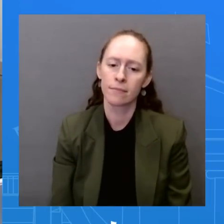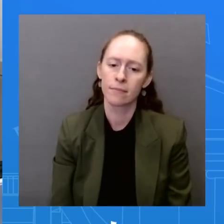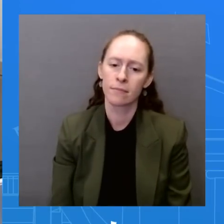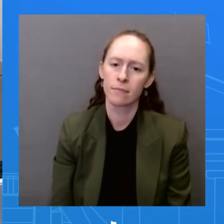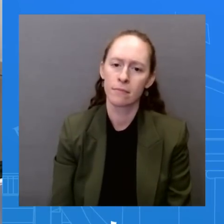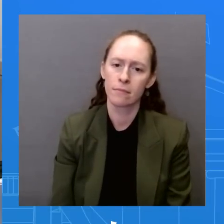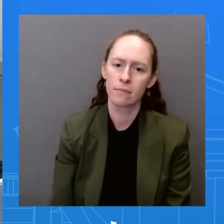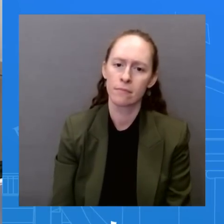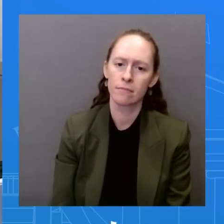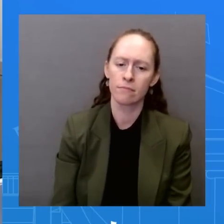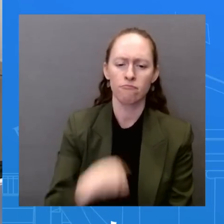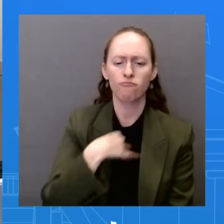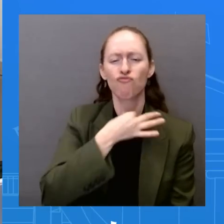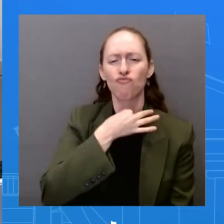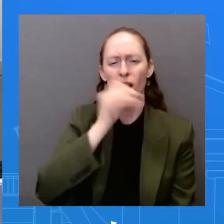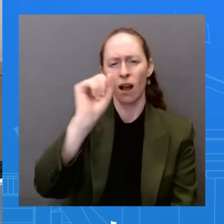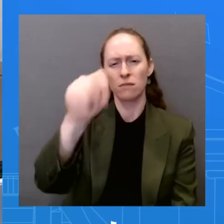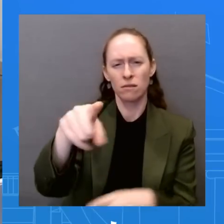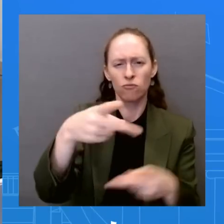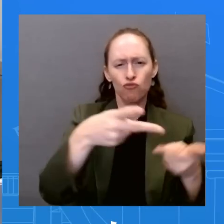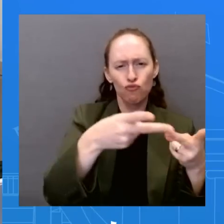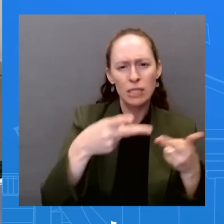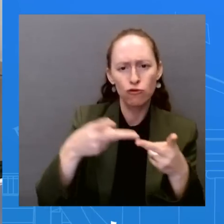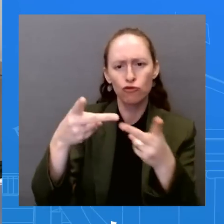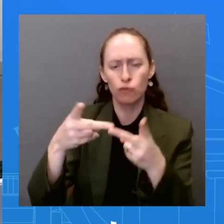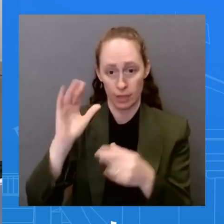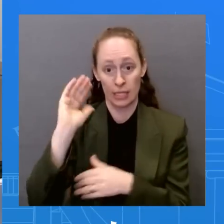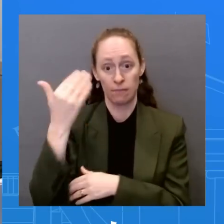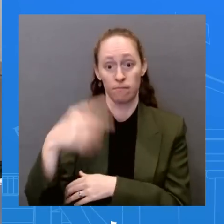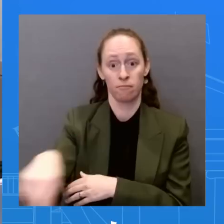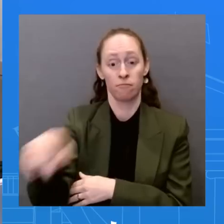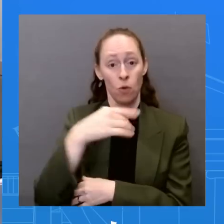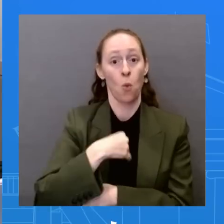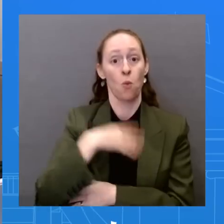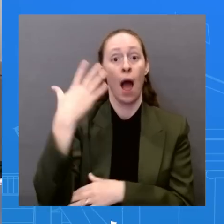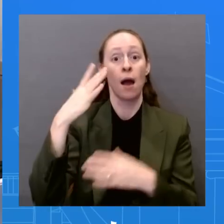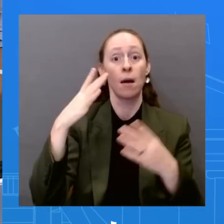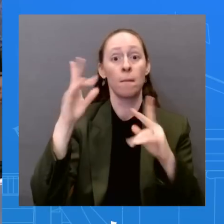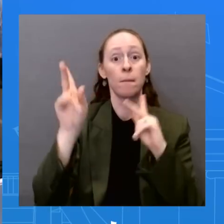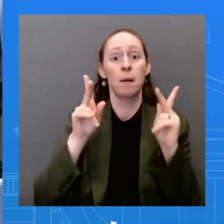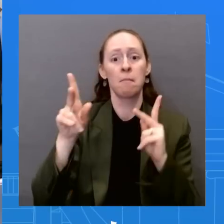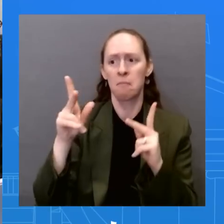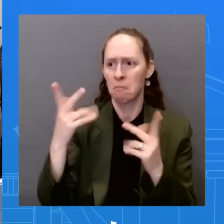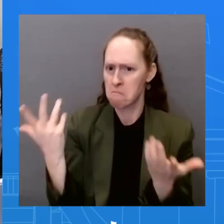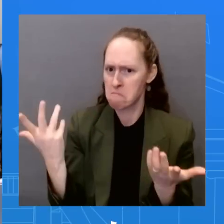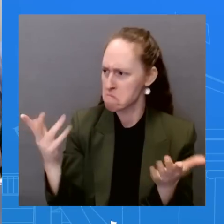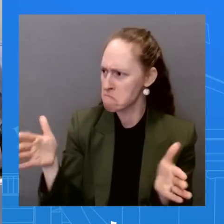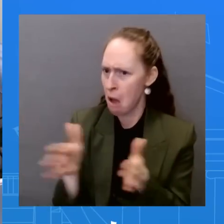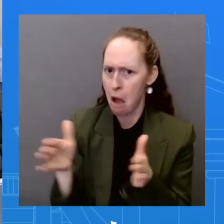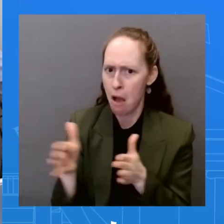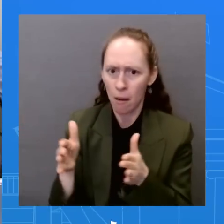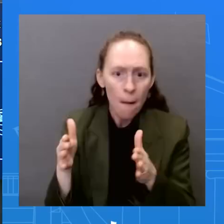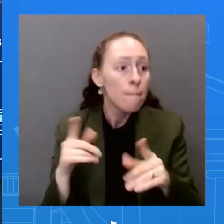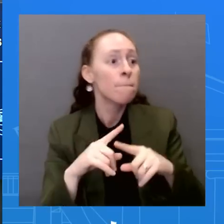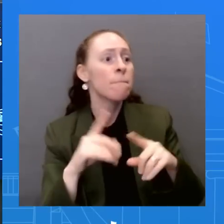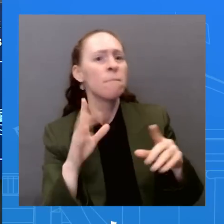I think it's something close to 75 percent now. You mentioned it's a priority. What specifically are you doing to reach out to people of color on this? Dr. Daskalakis: No, it's great; I think --